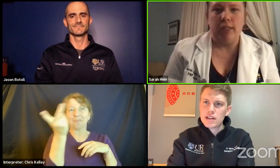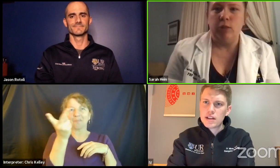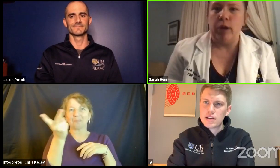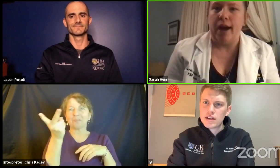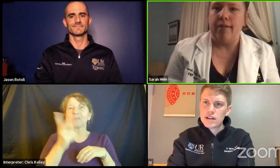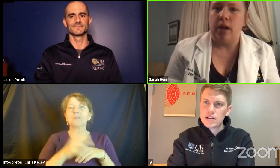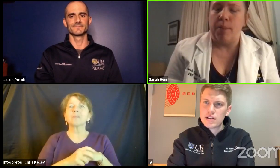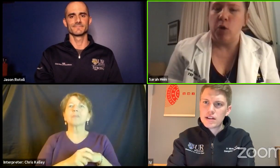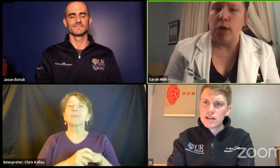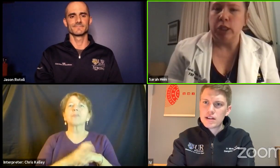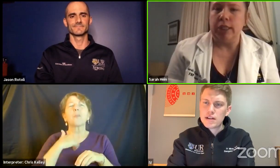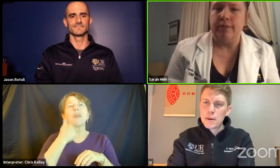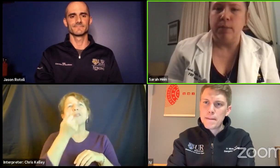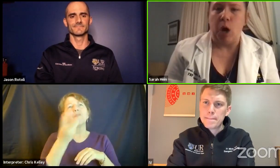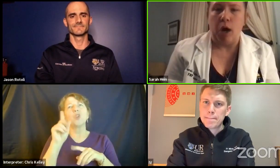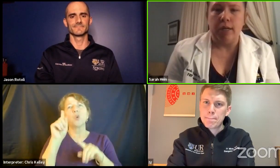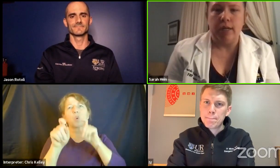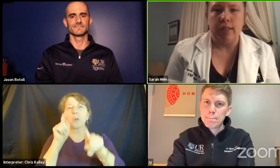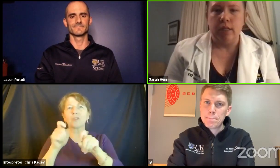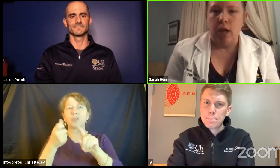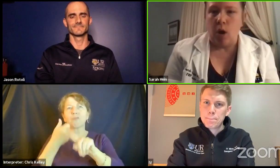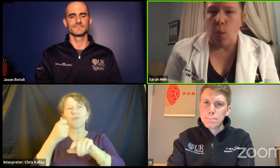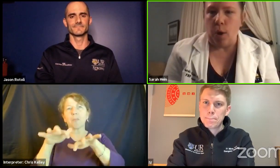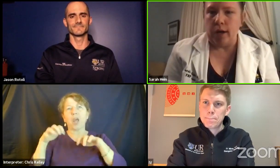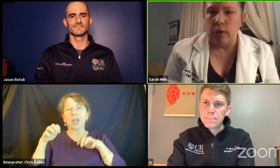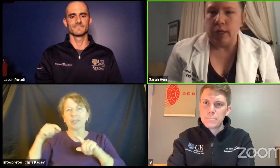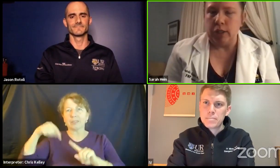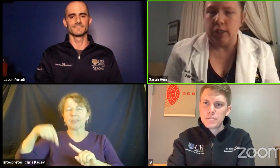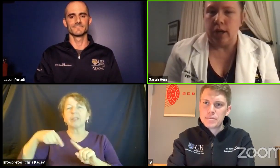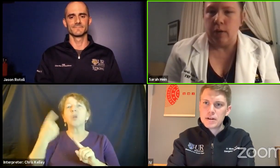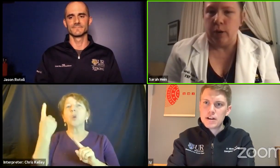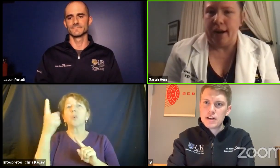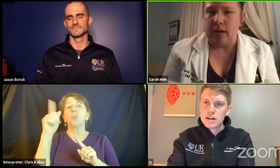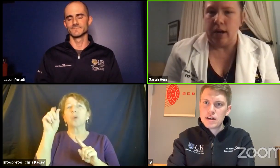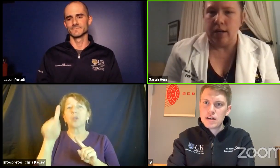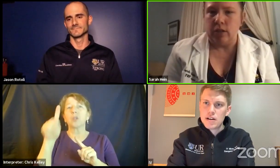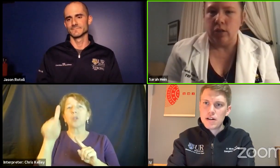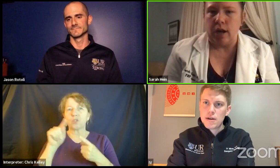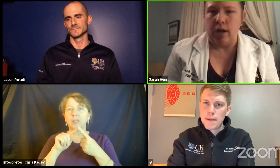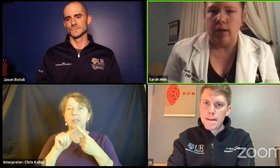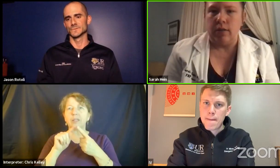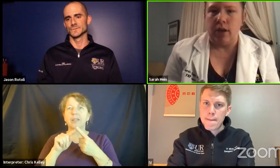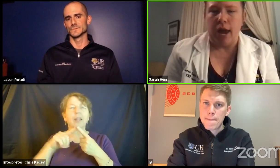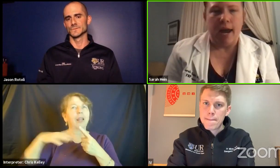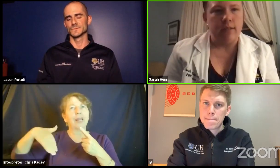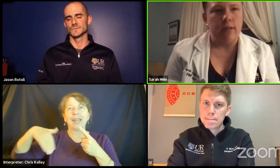COVID-19 showed up. So that was one of the bigger obstacles that we had within the